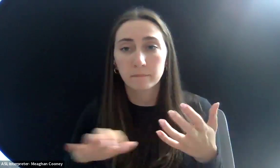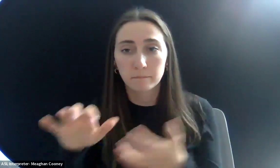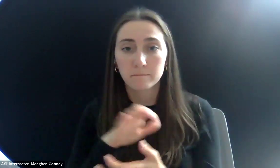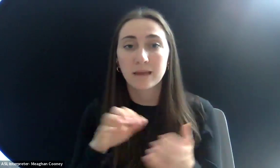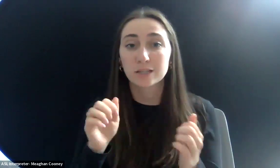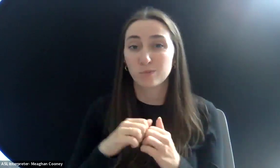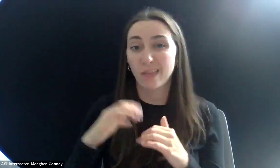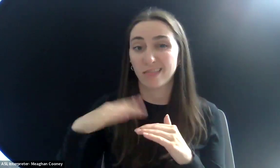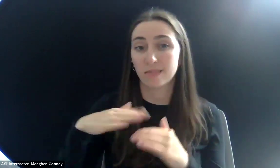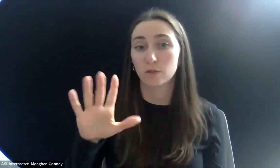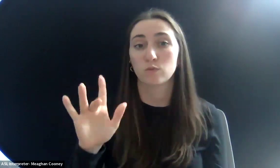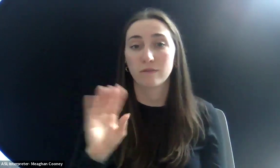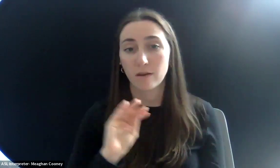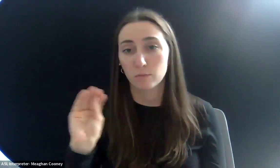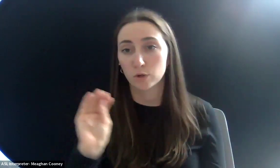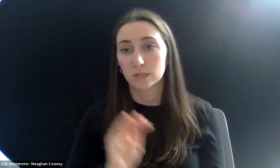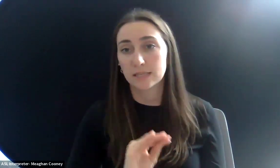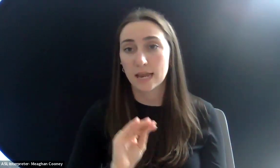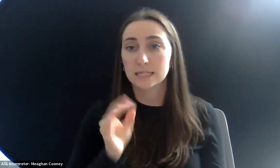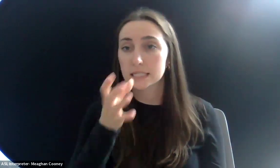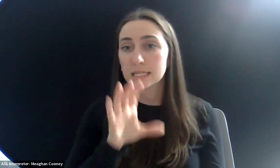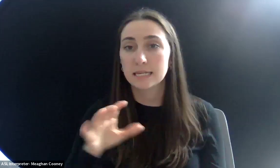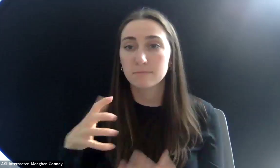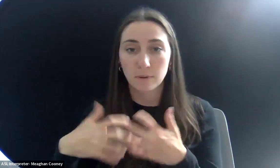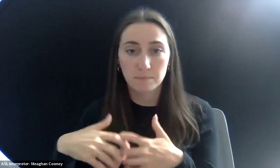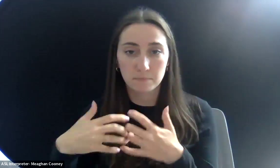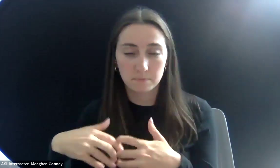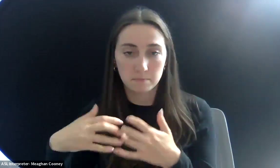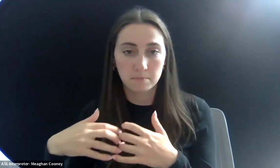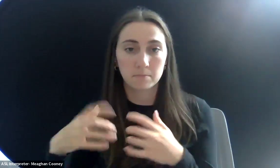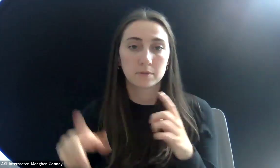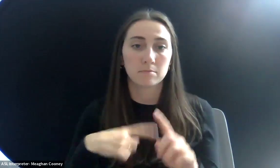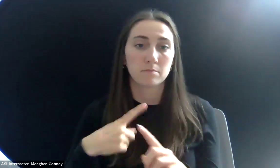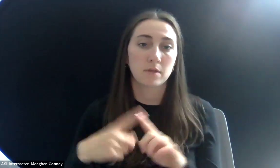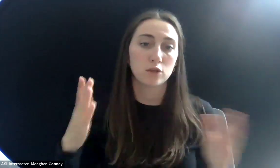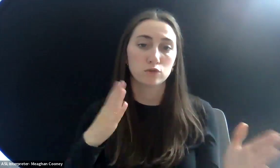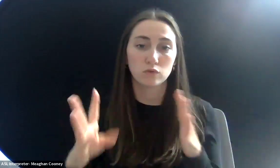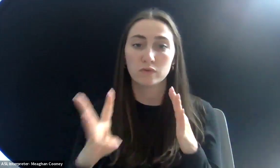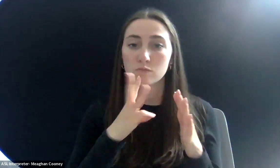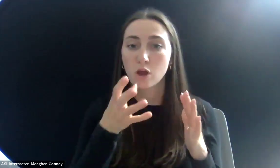peak load with with heat pumps, the service water heating similar as the others.